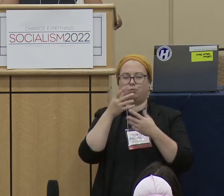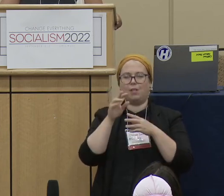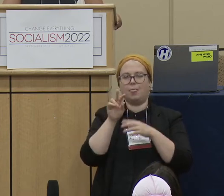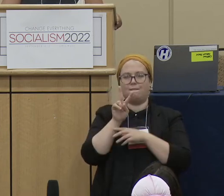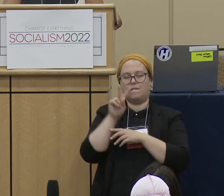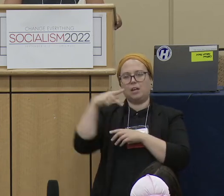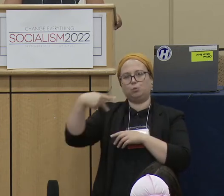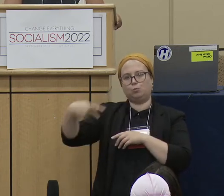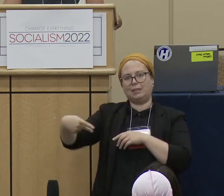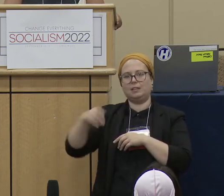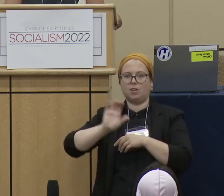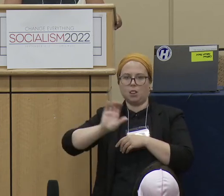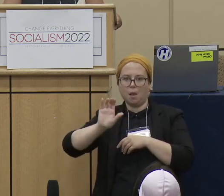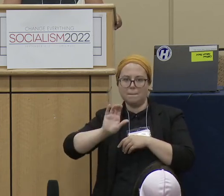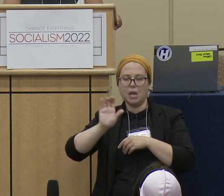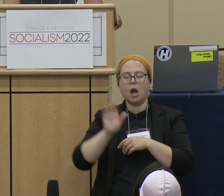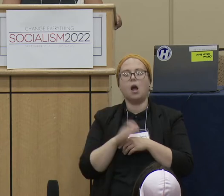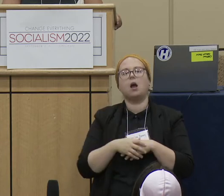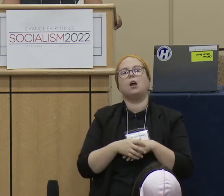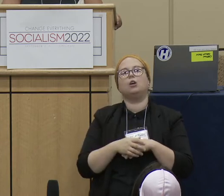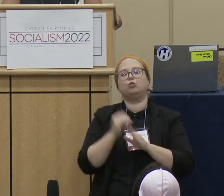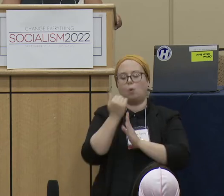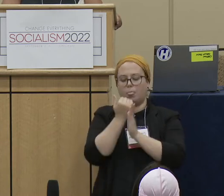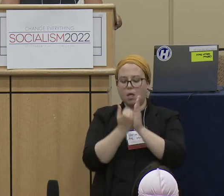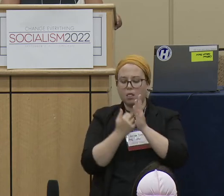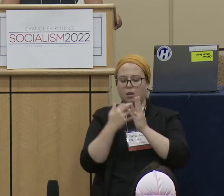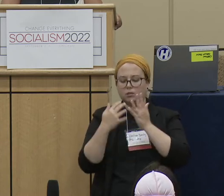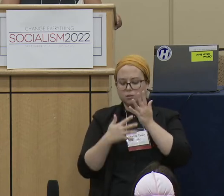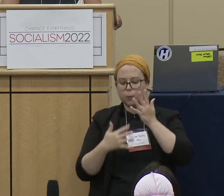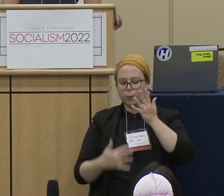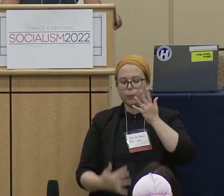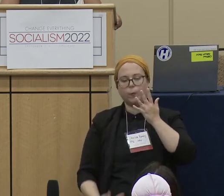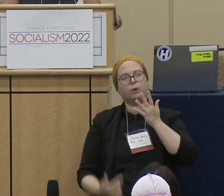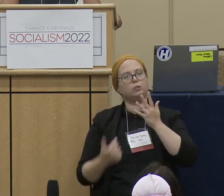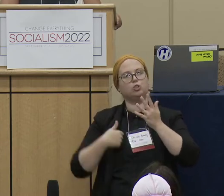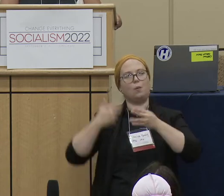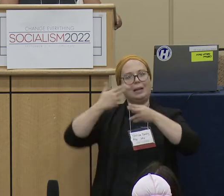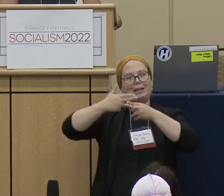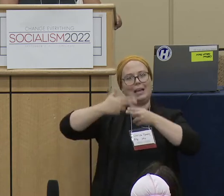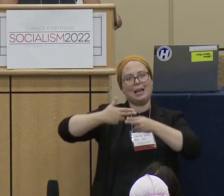that's the former vice president of Colombia. The list